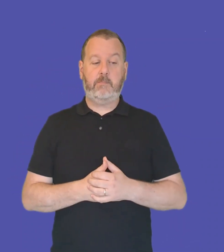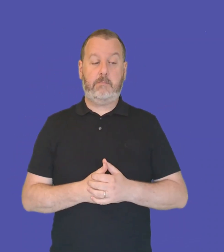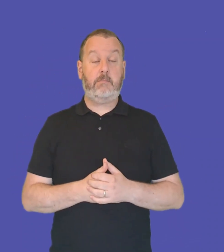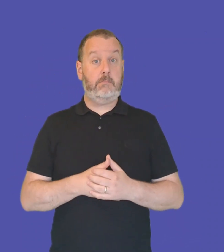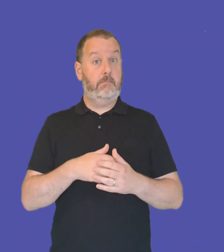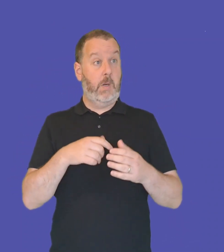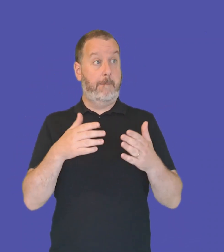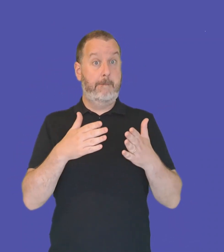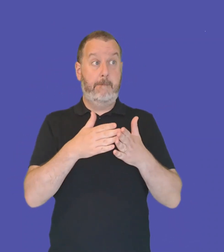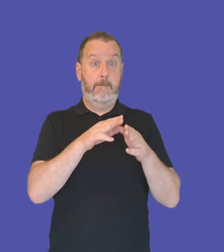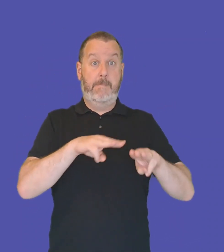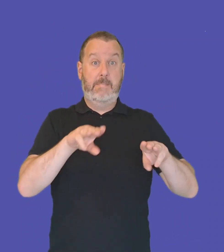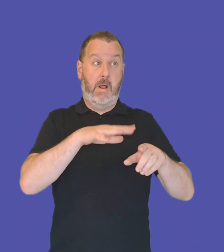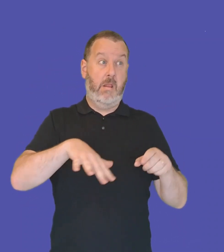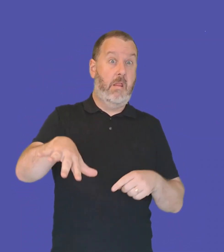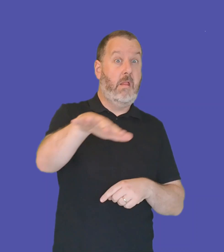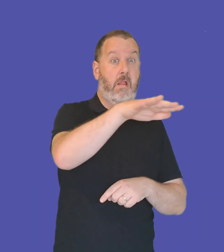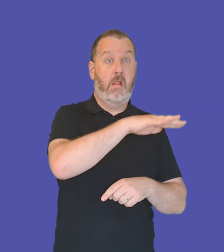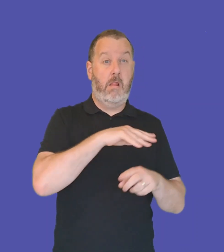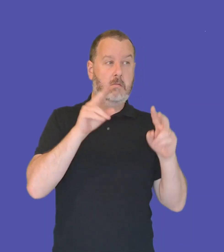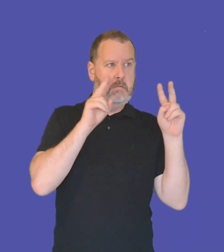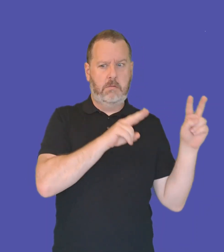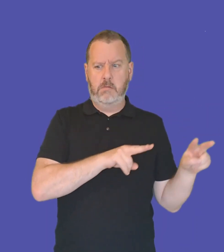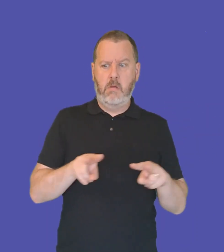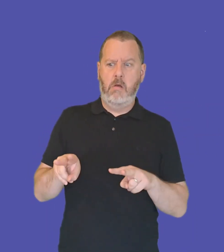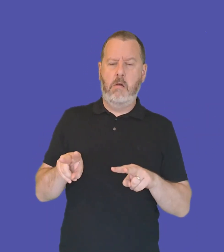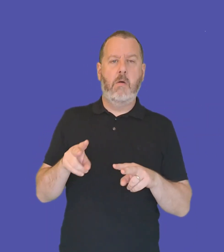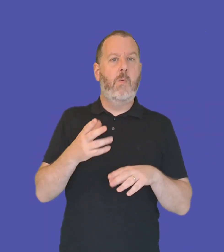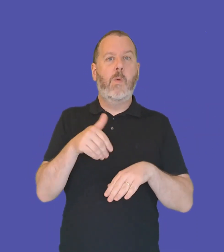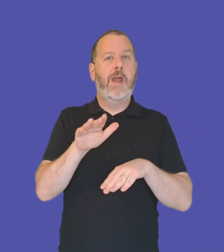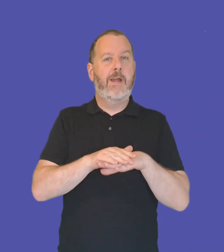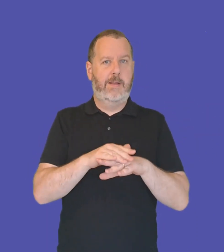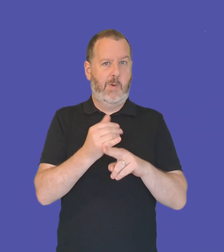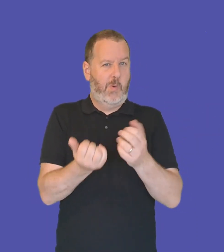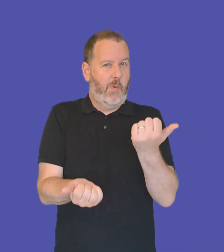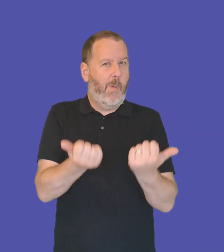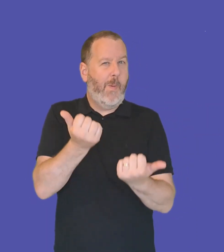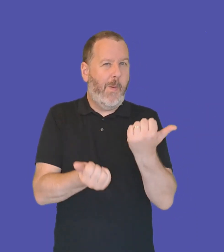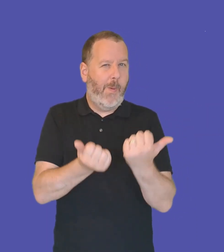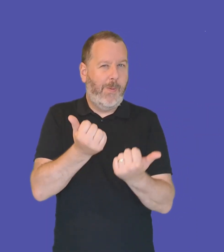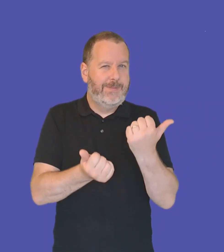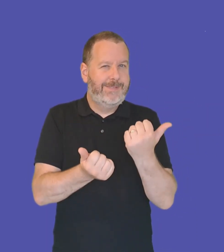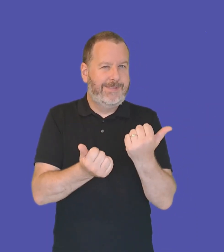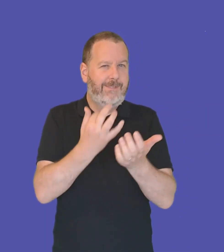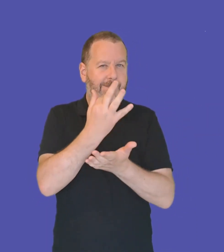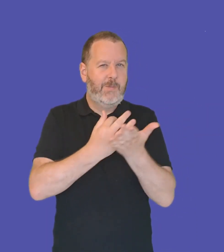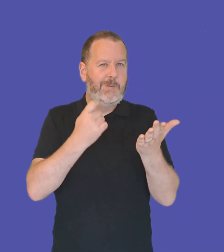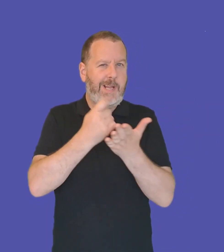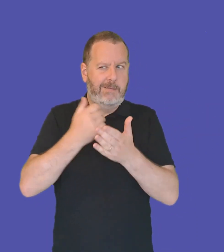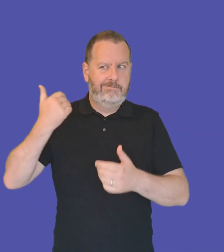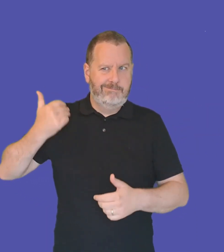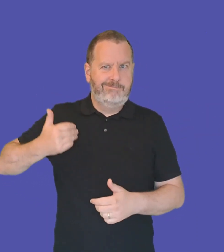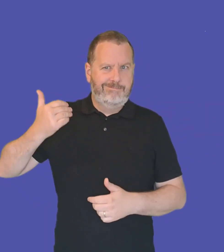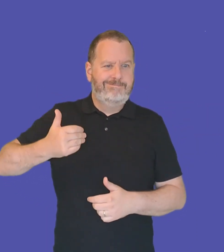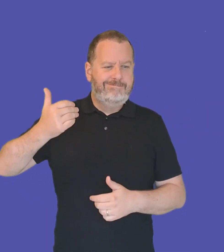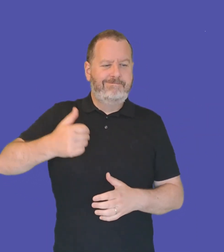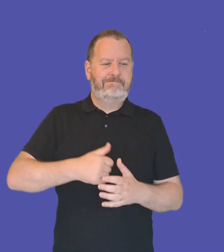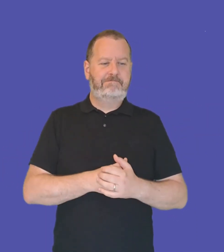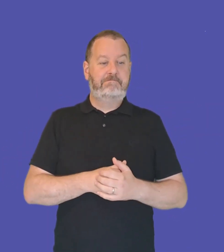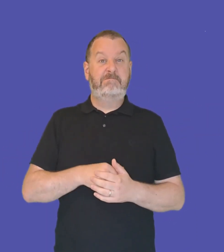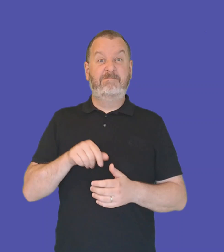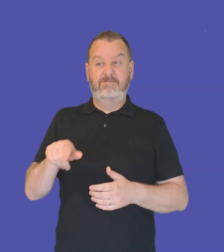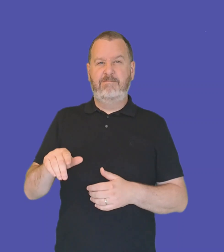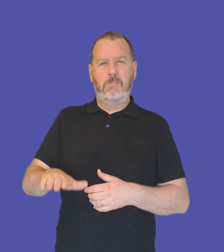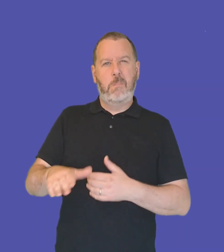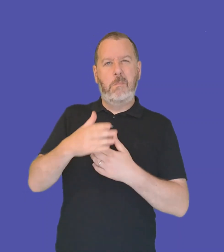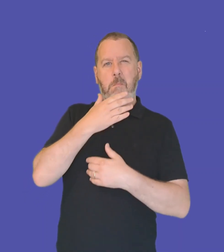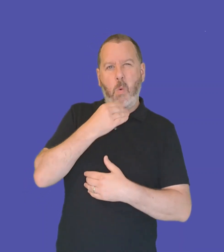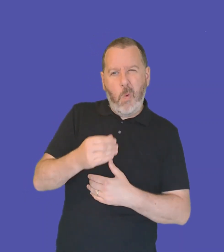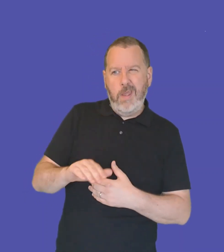and proved this in public as a young man when he was called to court.